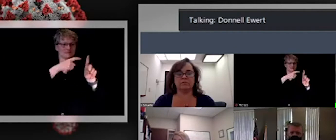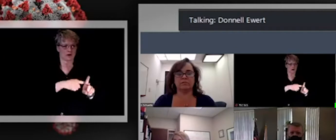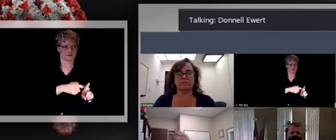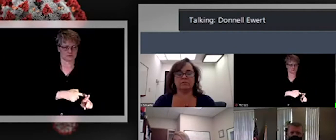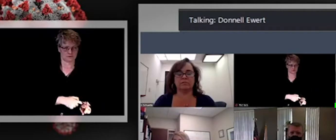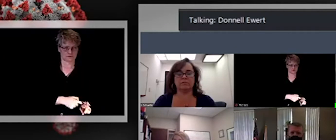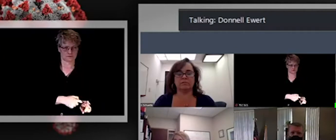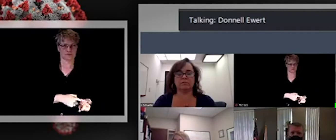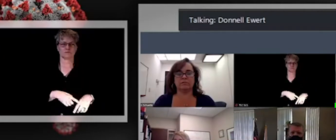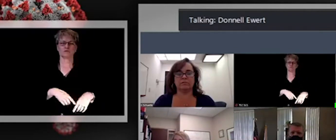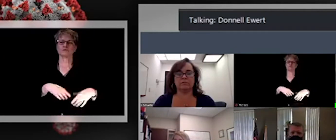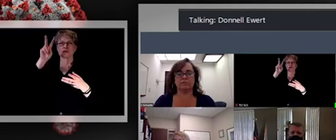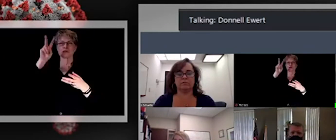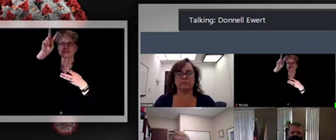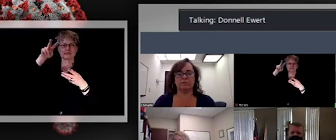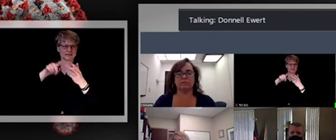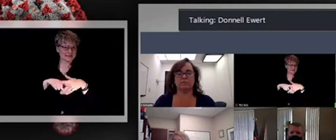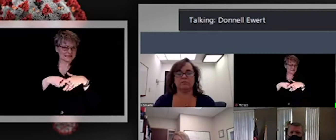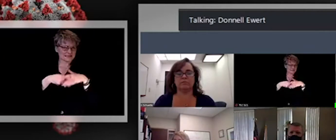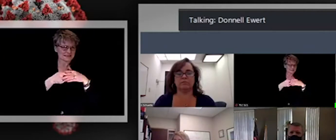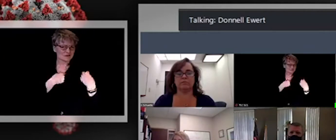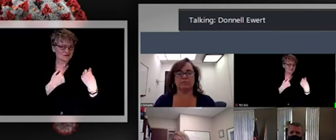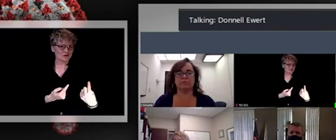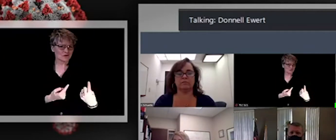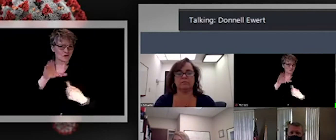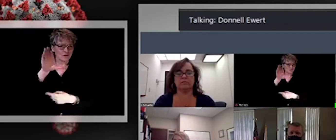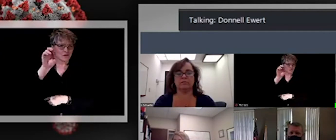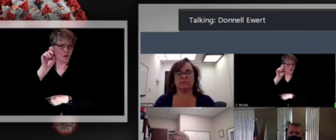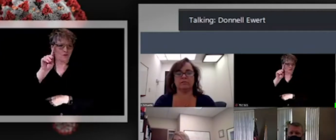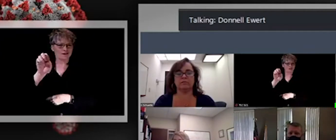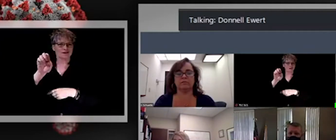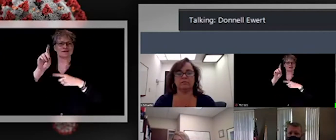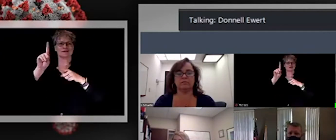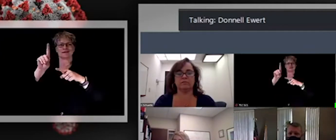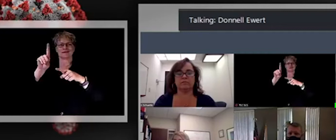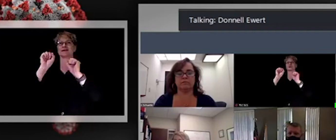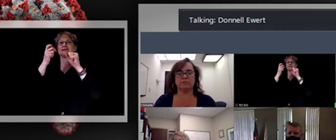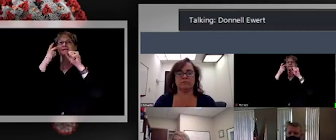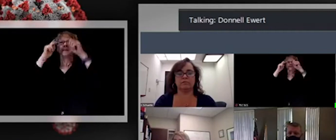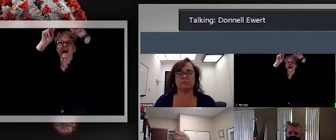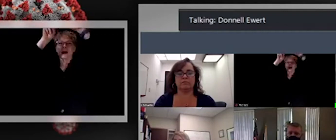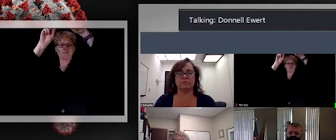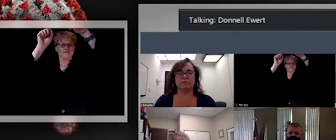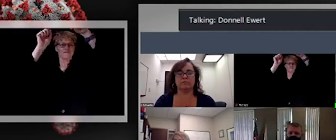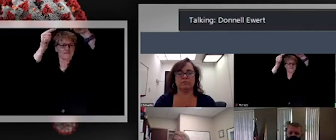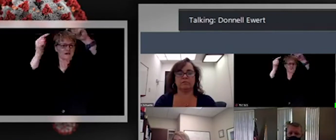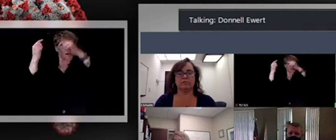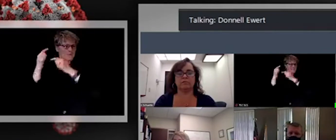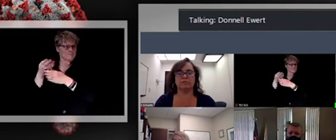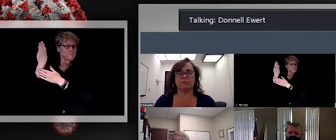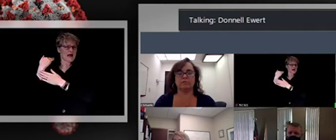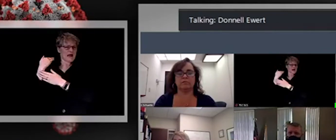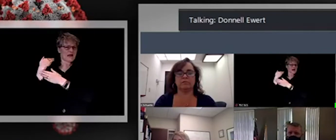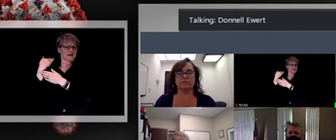been in ever since the beginning of the pandemic, even though those tiers weren't in effect